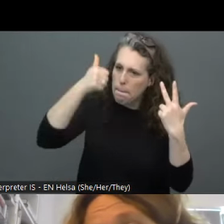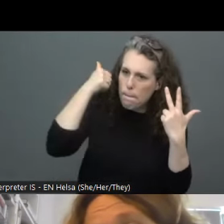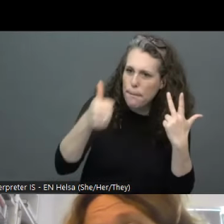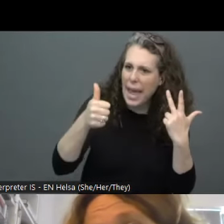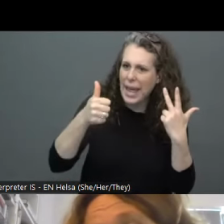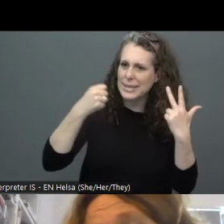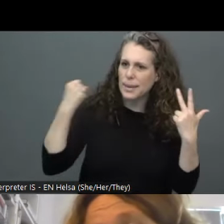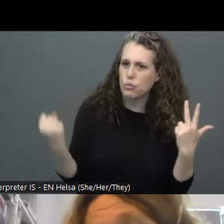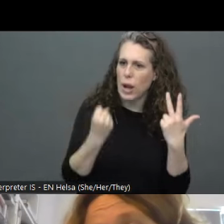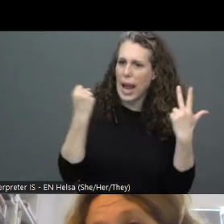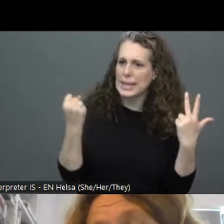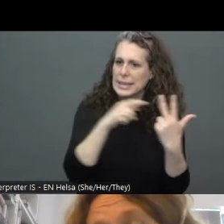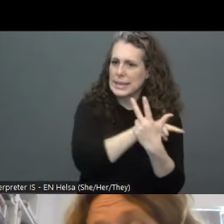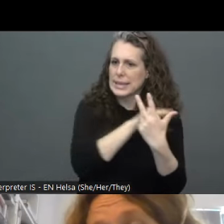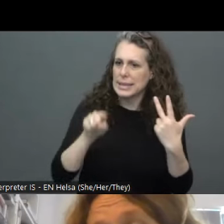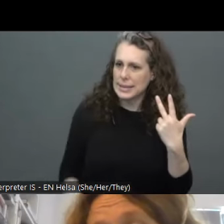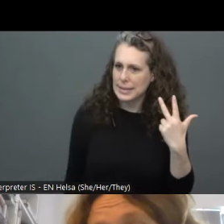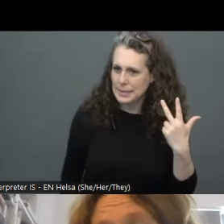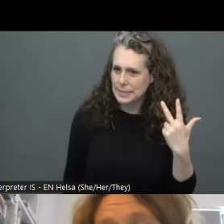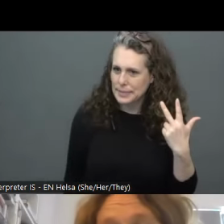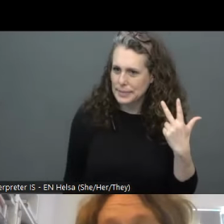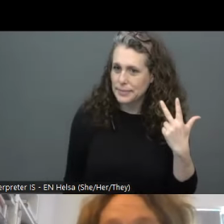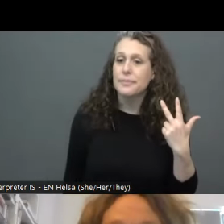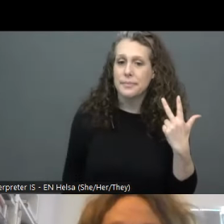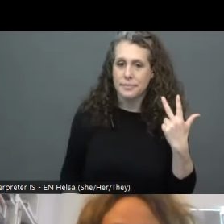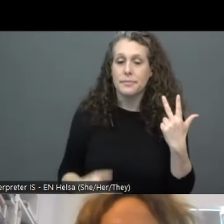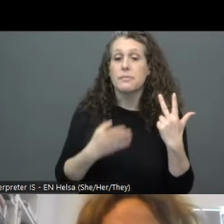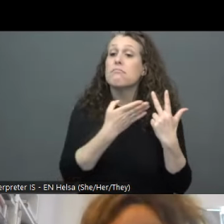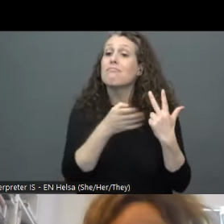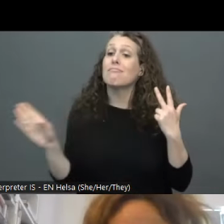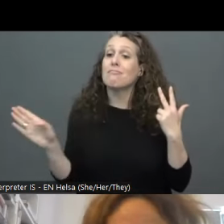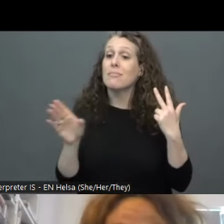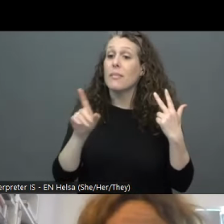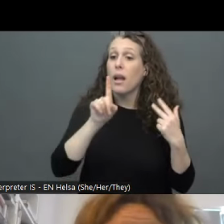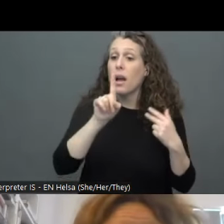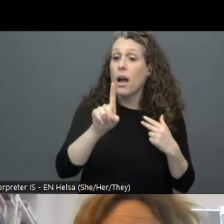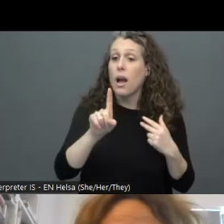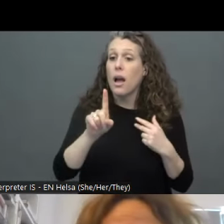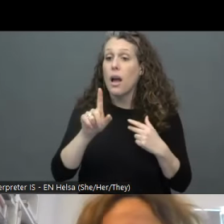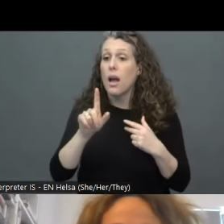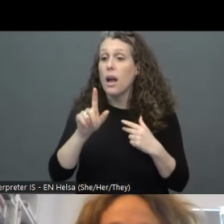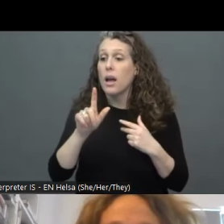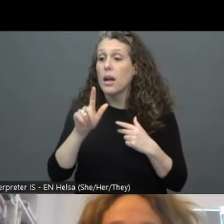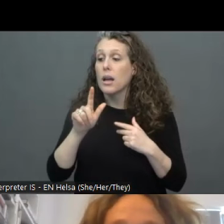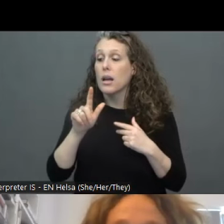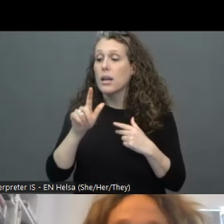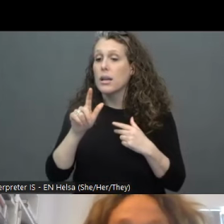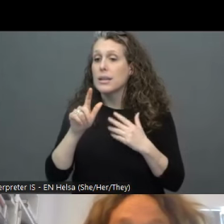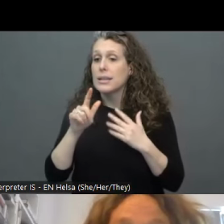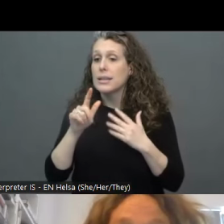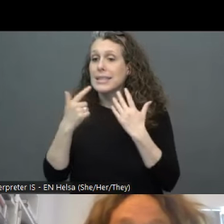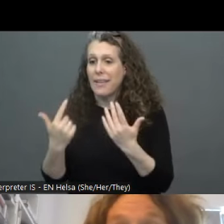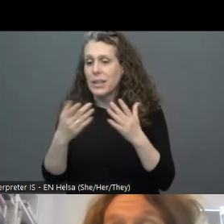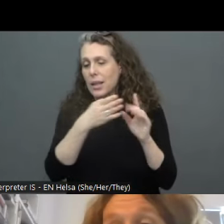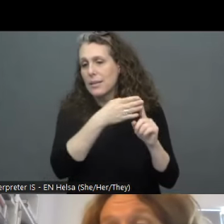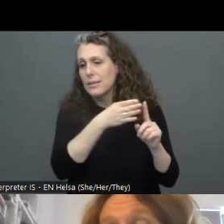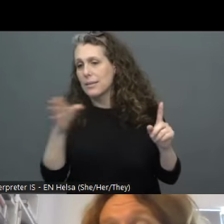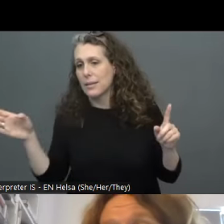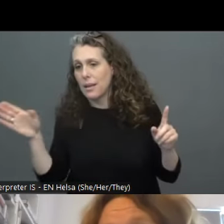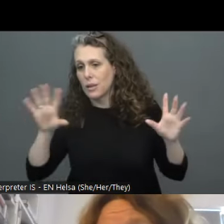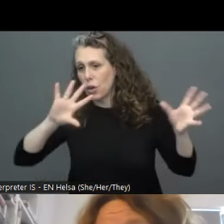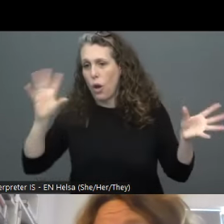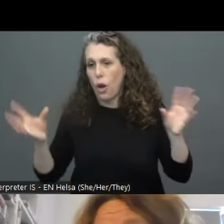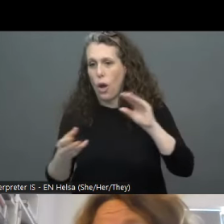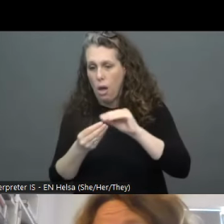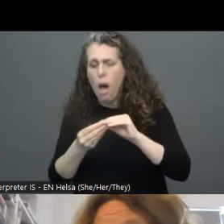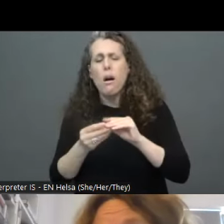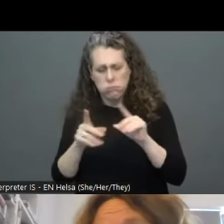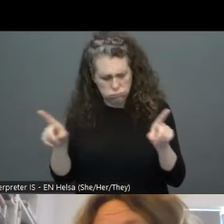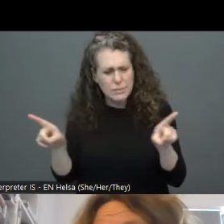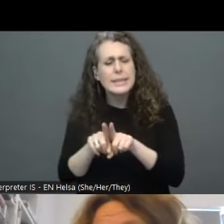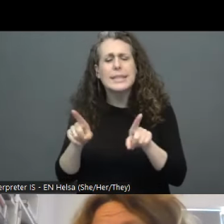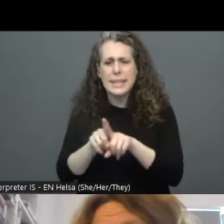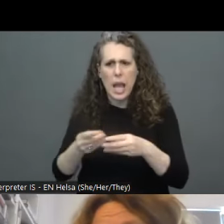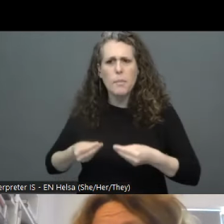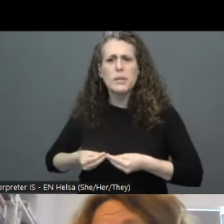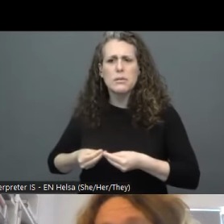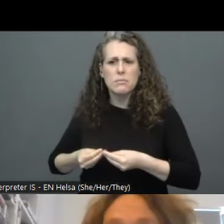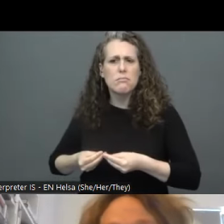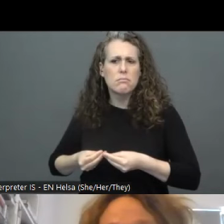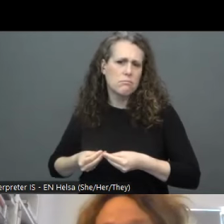of the case study. All the other selected maximum 20 good practices will be also shared as brief of